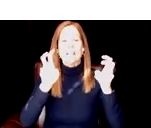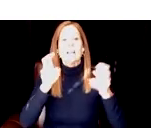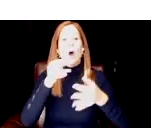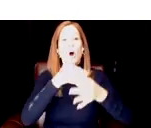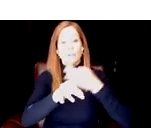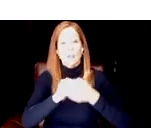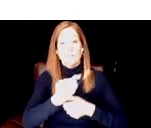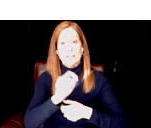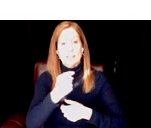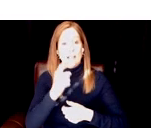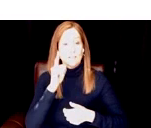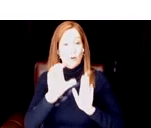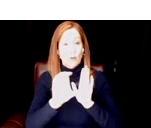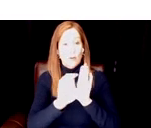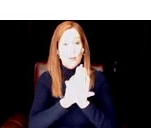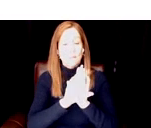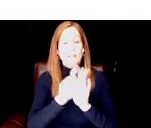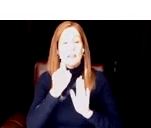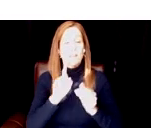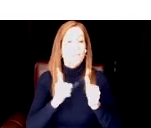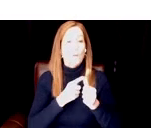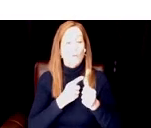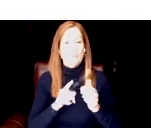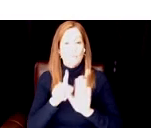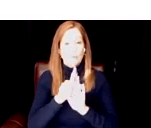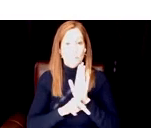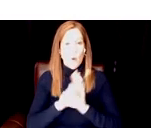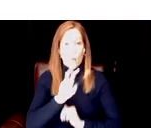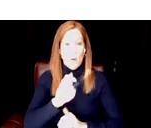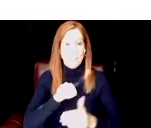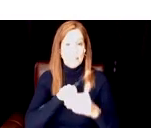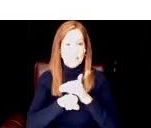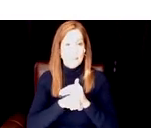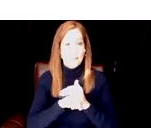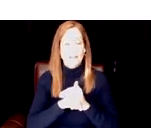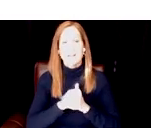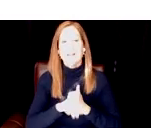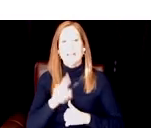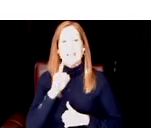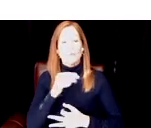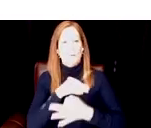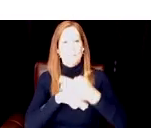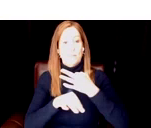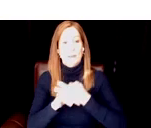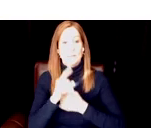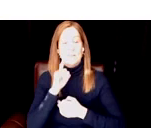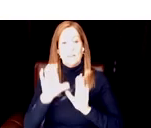is the first principle of web accessibility. This text acts as a replacement for the image if it fails to load